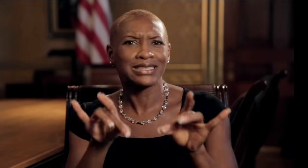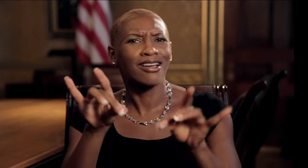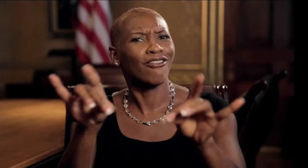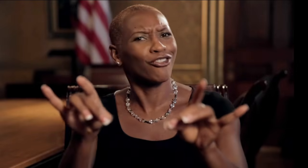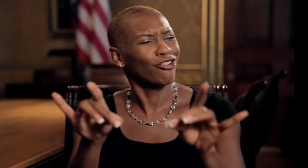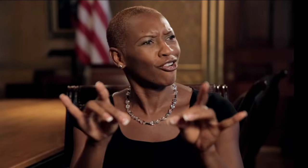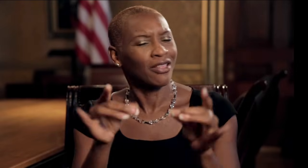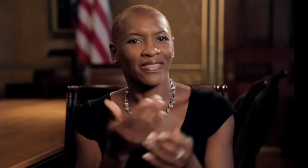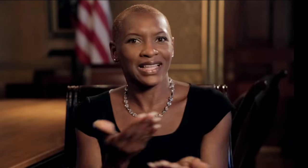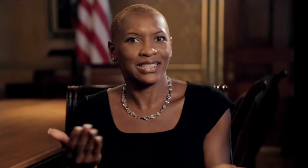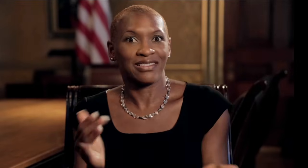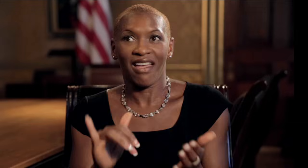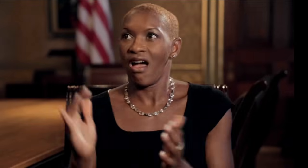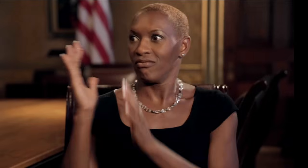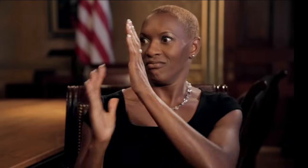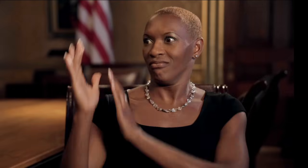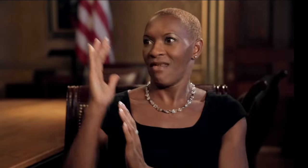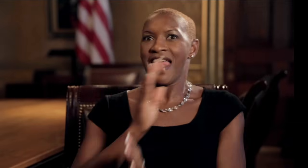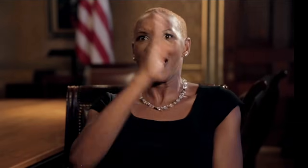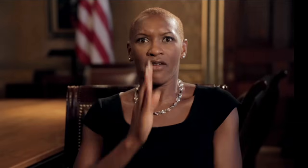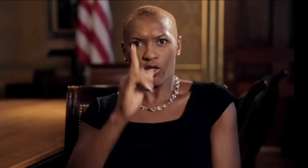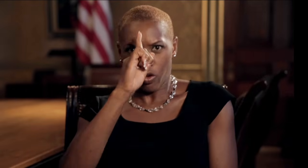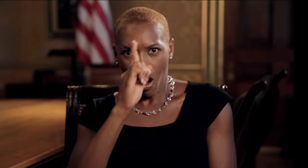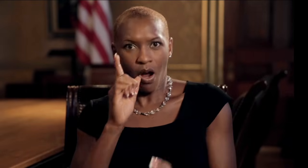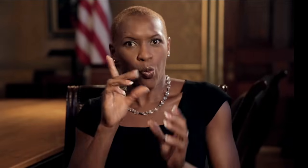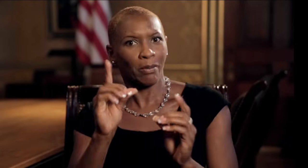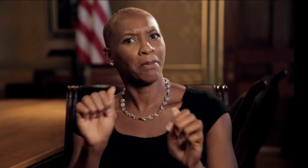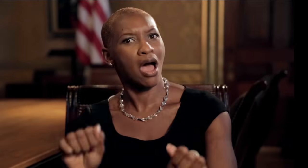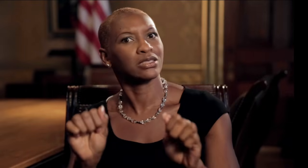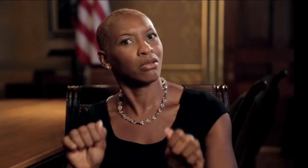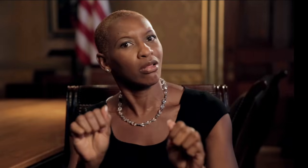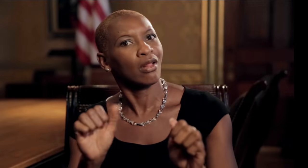I discovered things that I never thought would be possible.